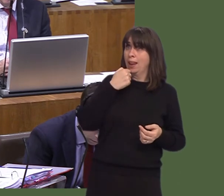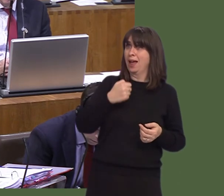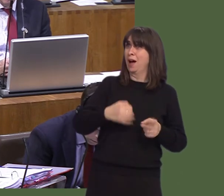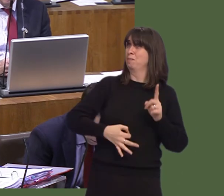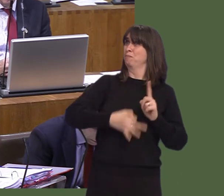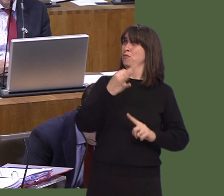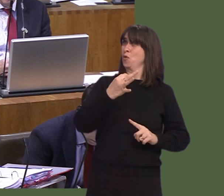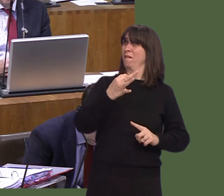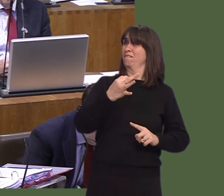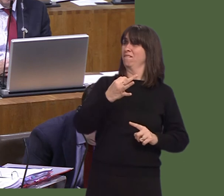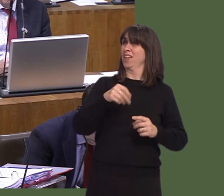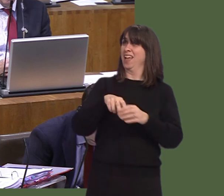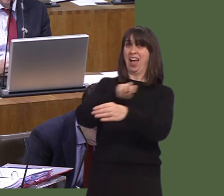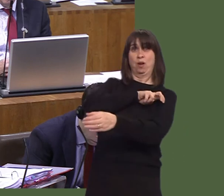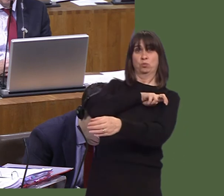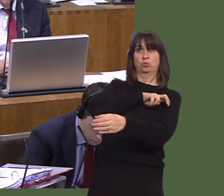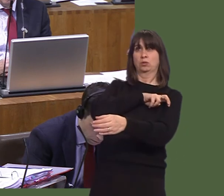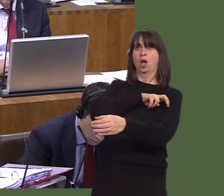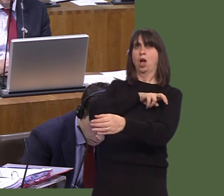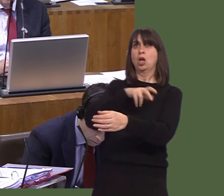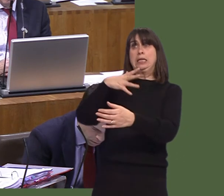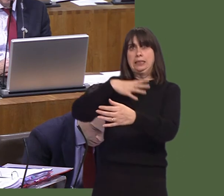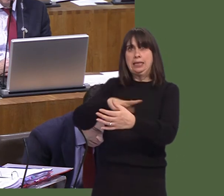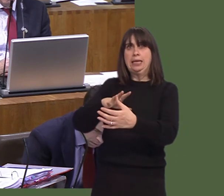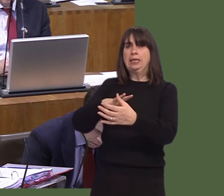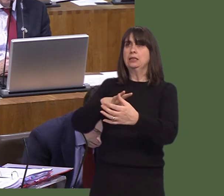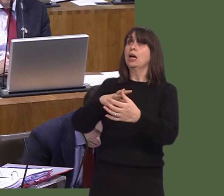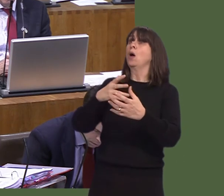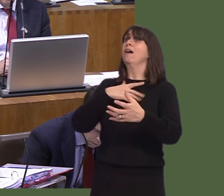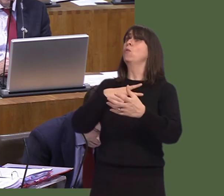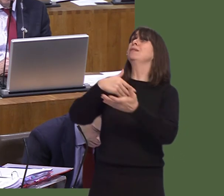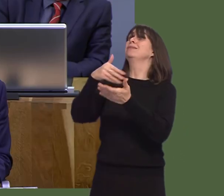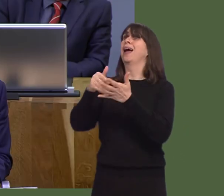on the digital action plan that lays out our own commitments to improving